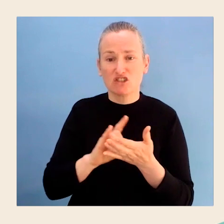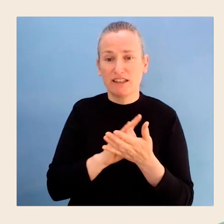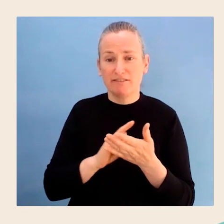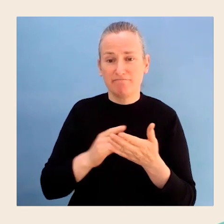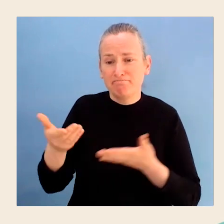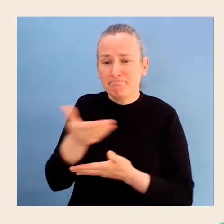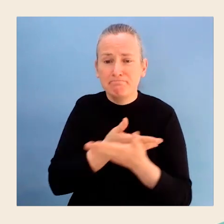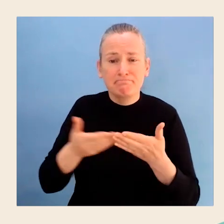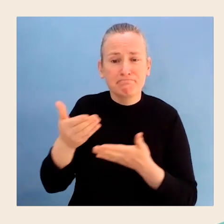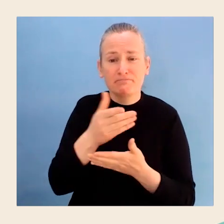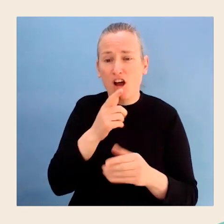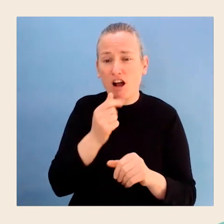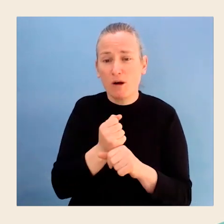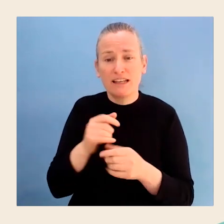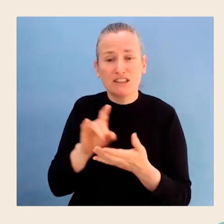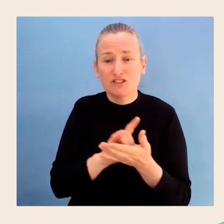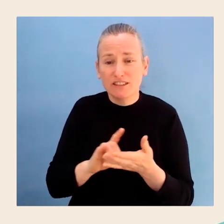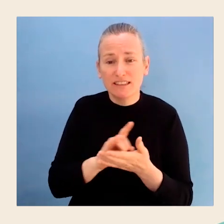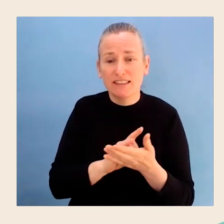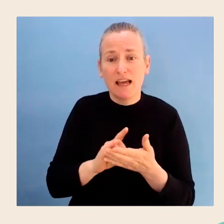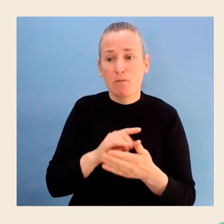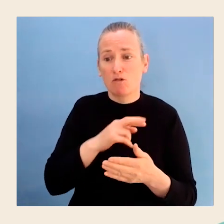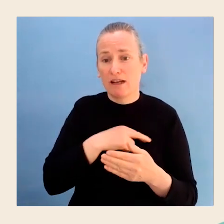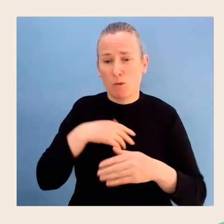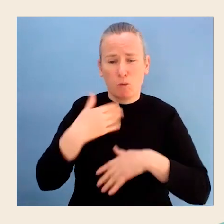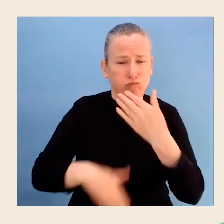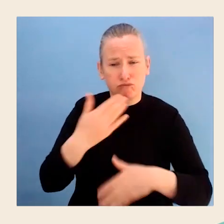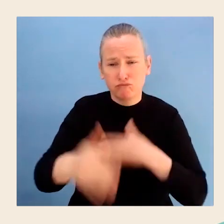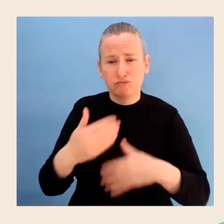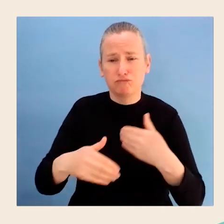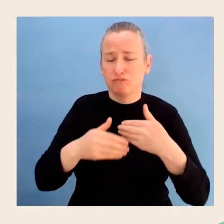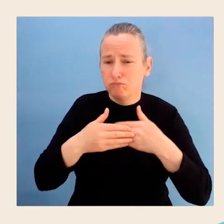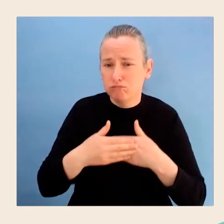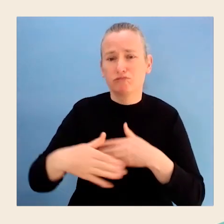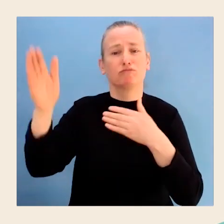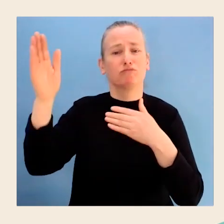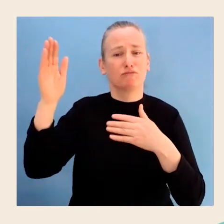And it really snowballed.